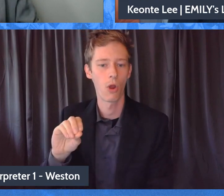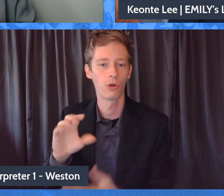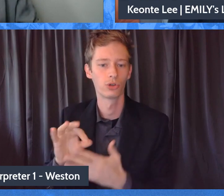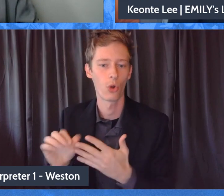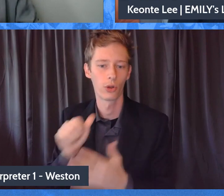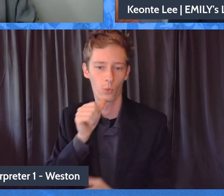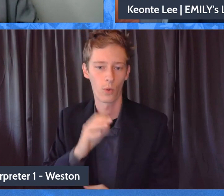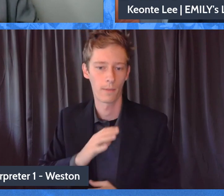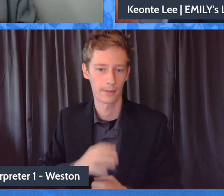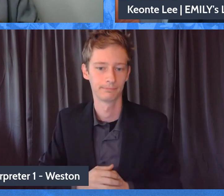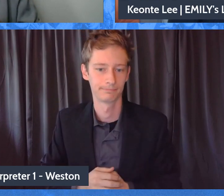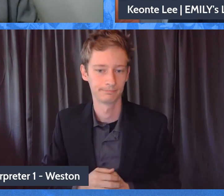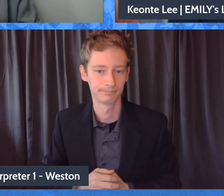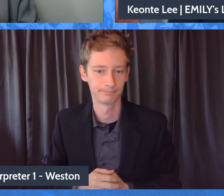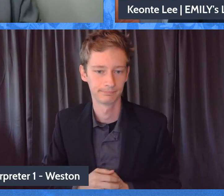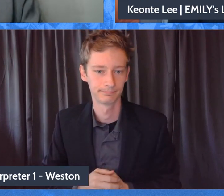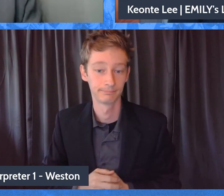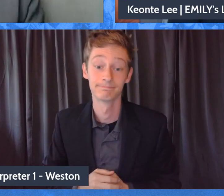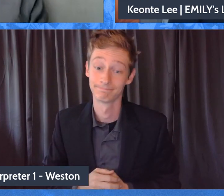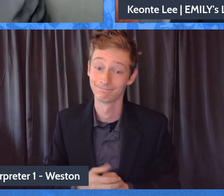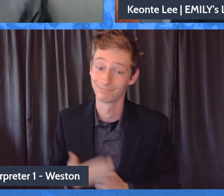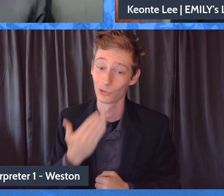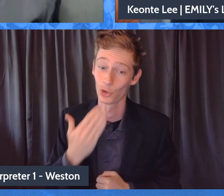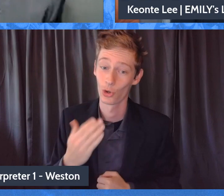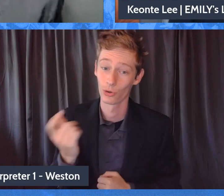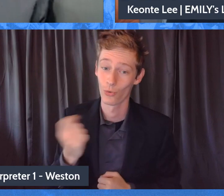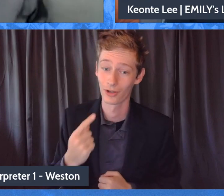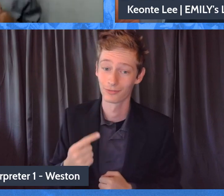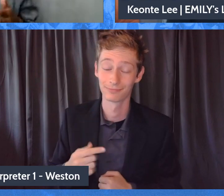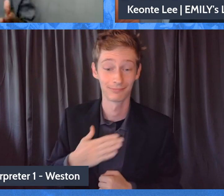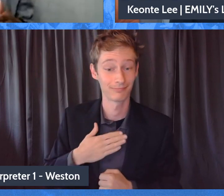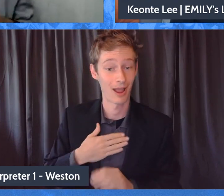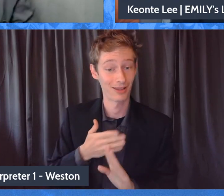That's a g... So a really good question. My path is not a straight one